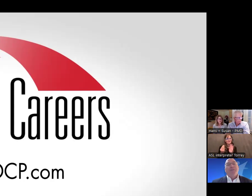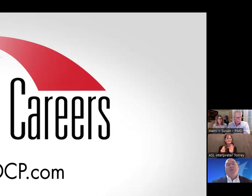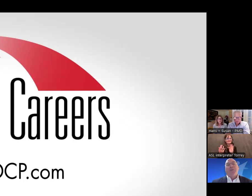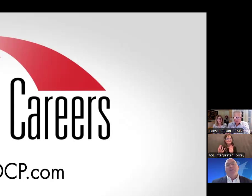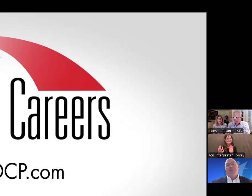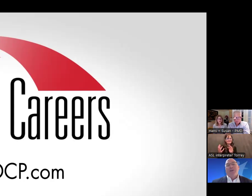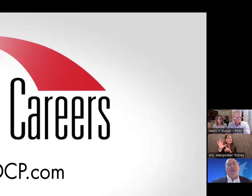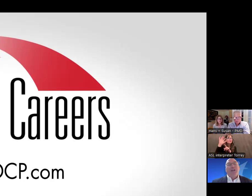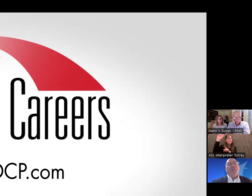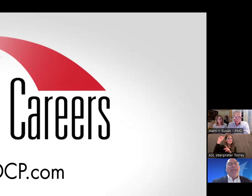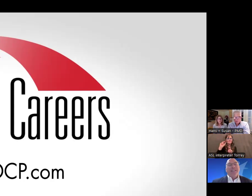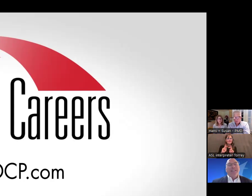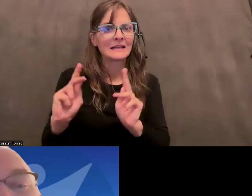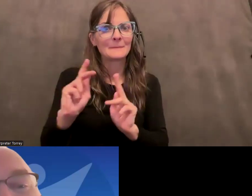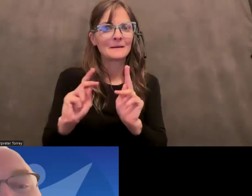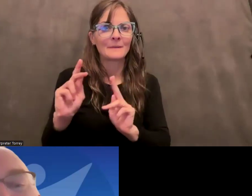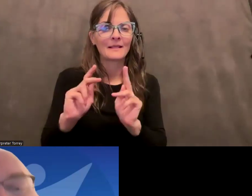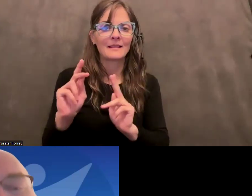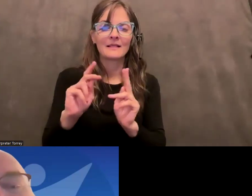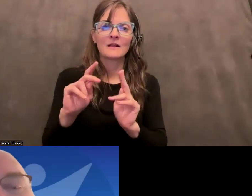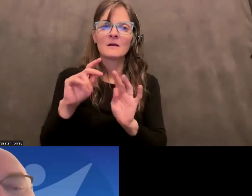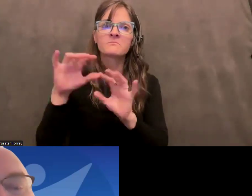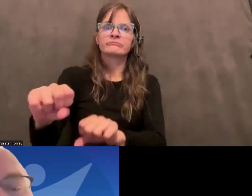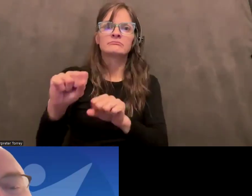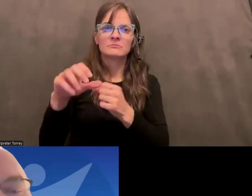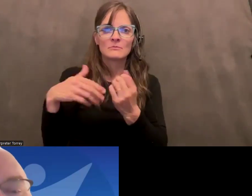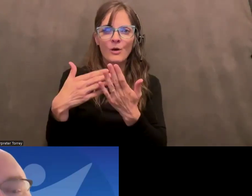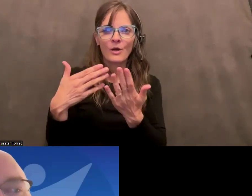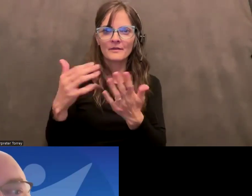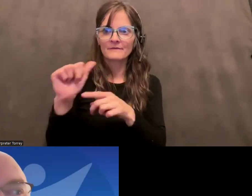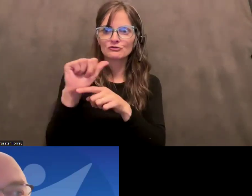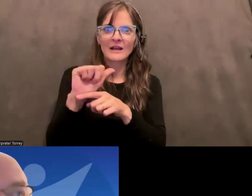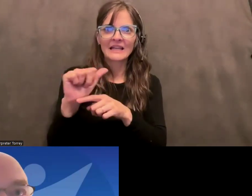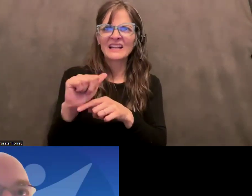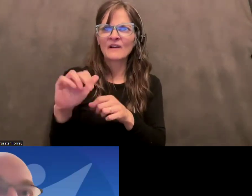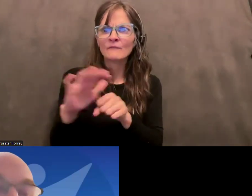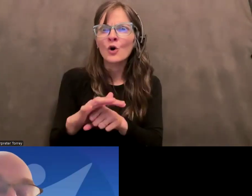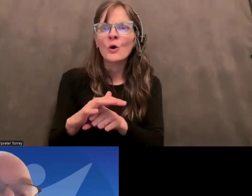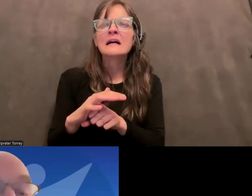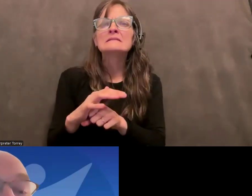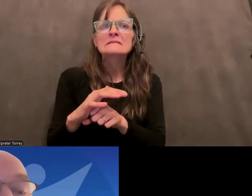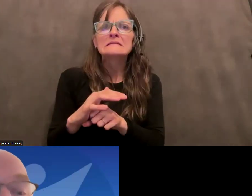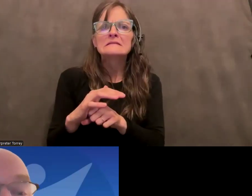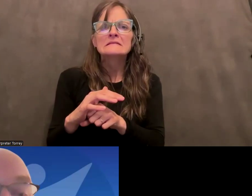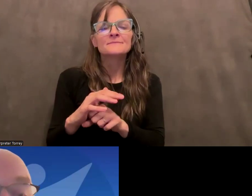with the training slots we have. And one of the lessons we learned is really with this online training,